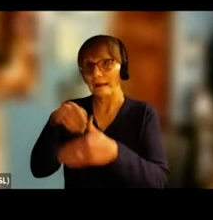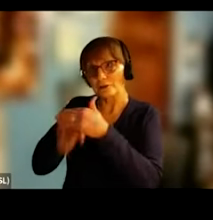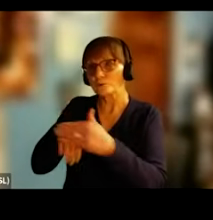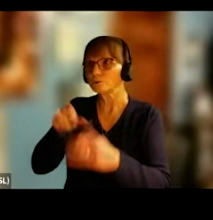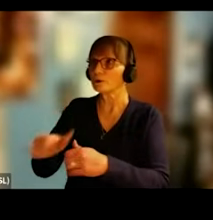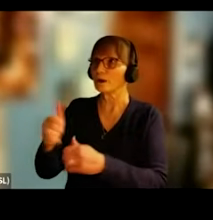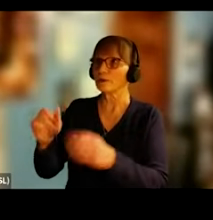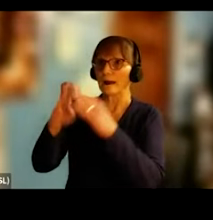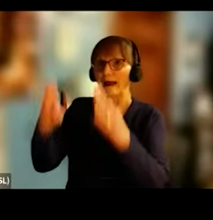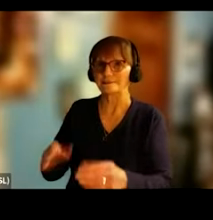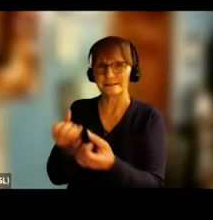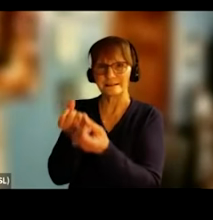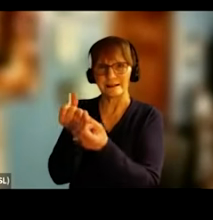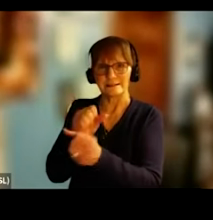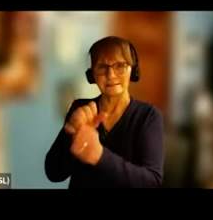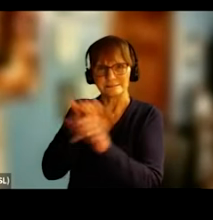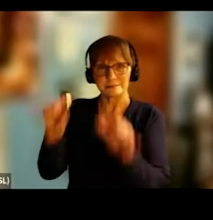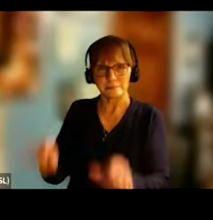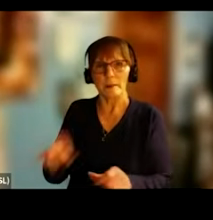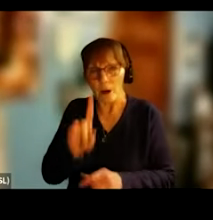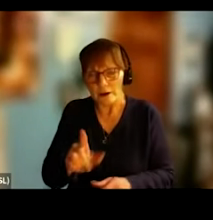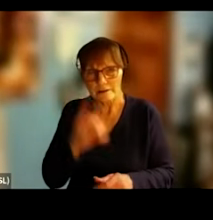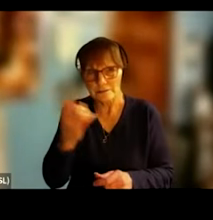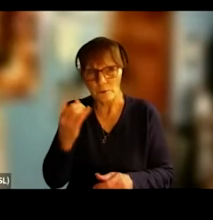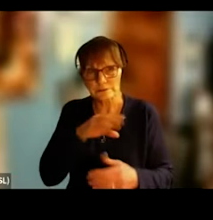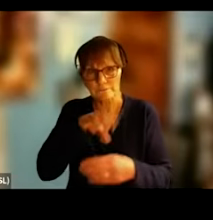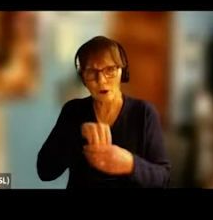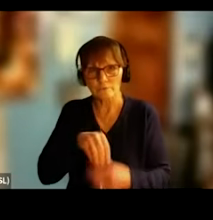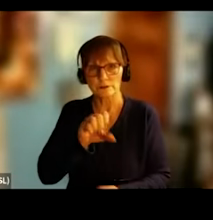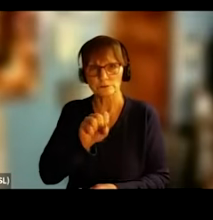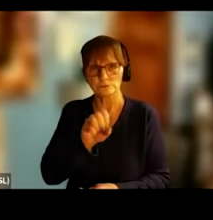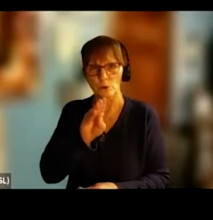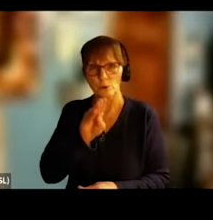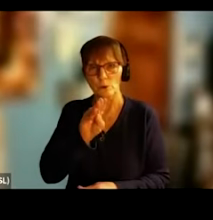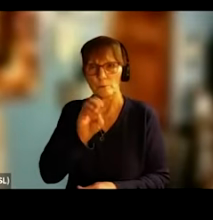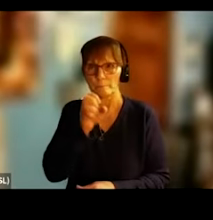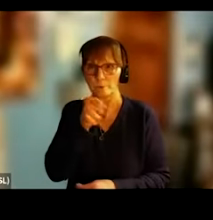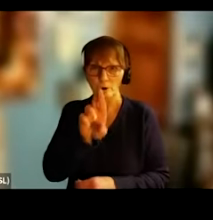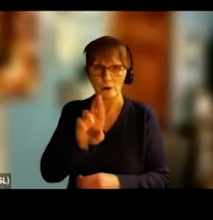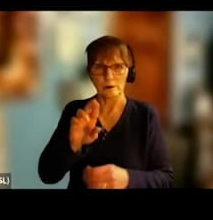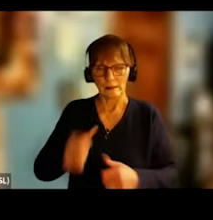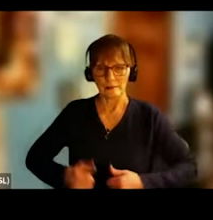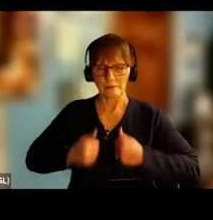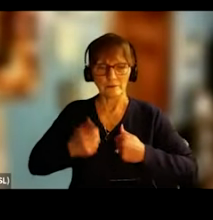And similarly, if someone is in Sober Living, if they relapsed or they wanna start using substances again,